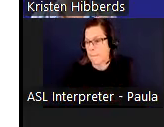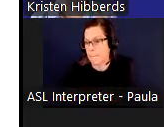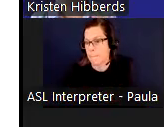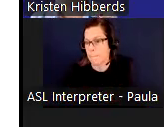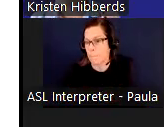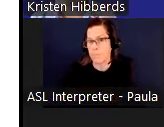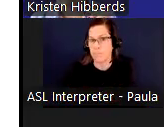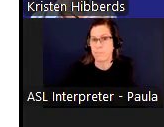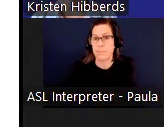Hopefully you're all back.